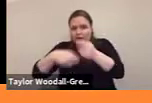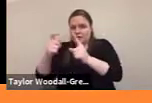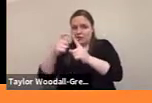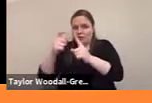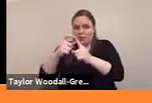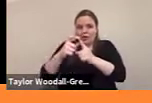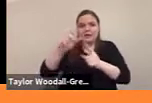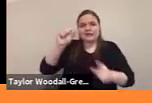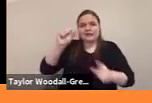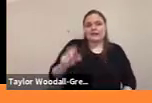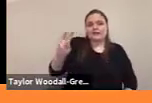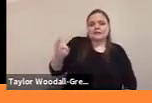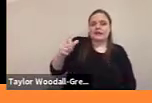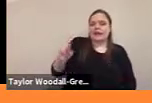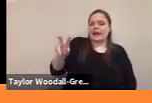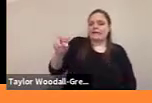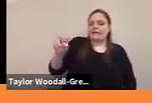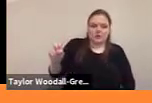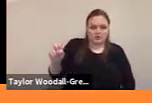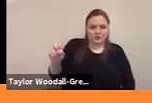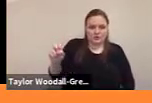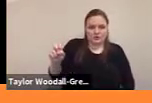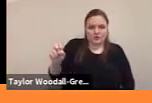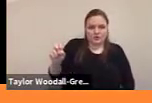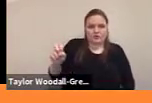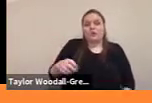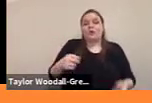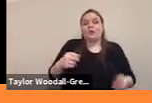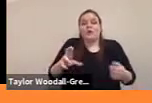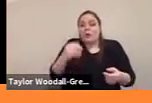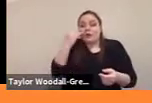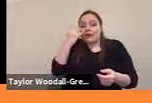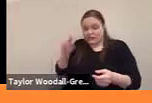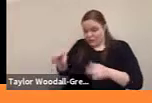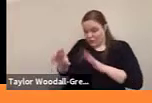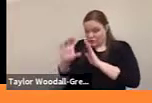or unless we want the words in the book photo to be read,